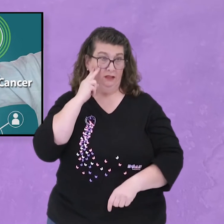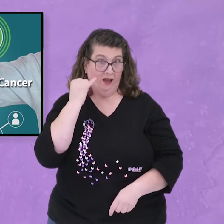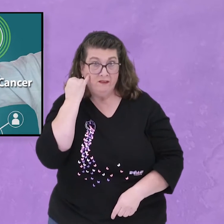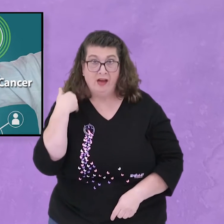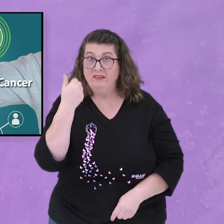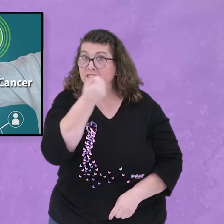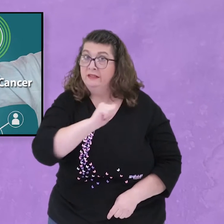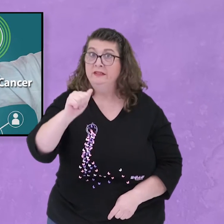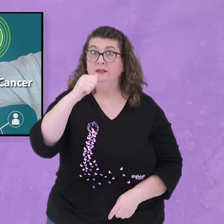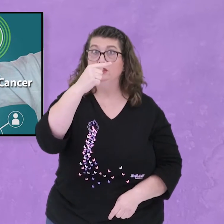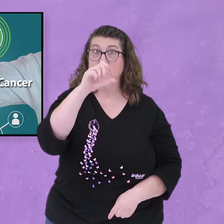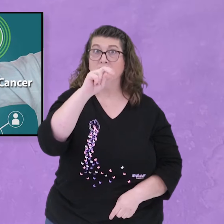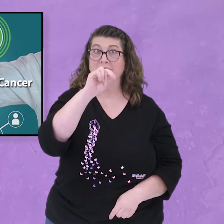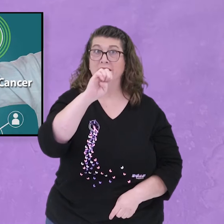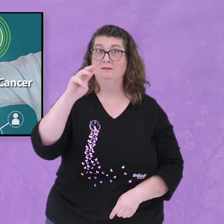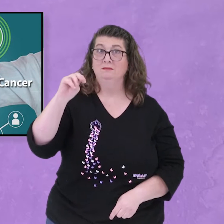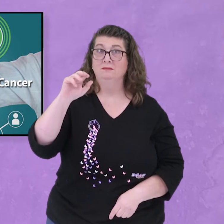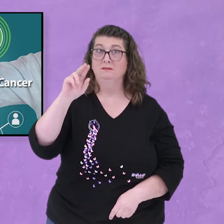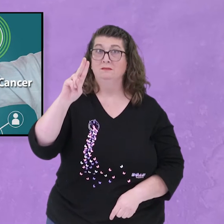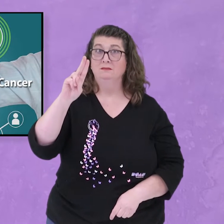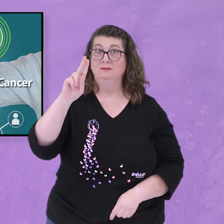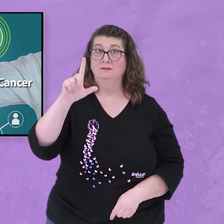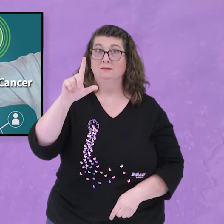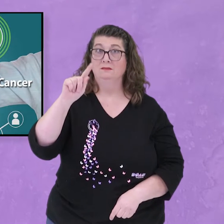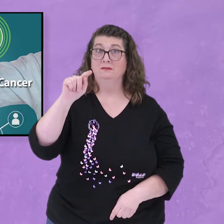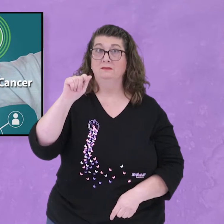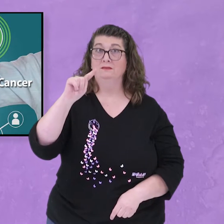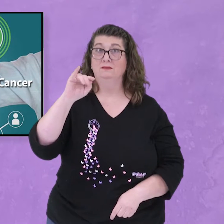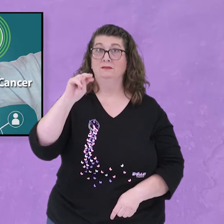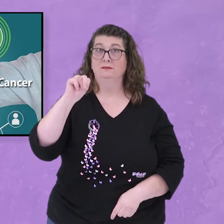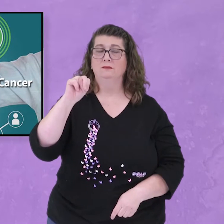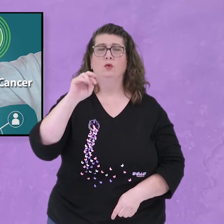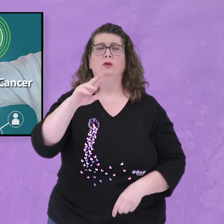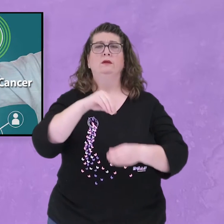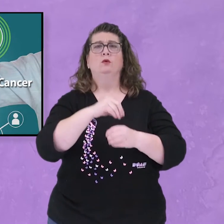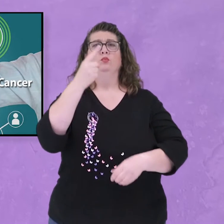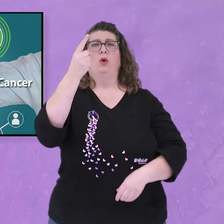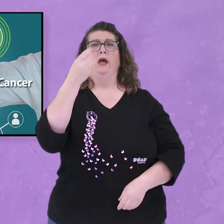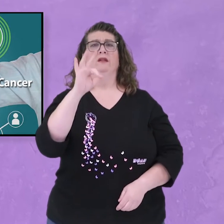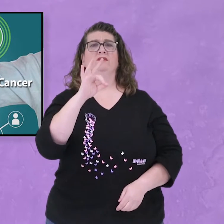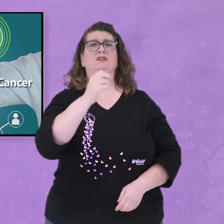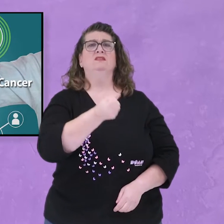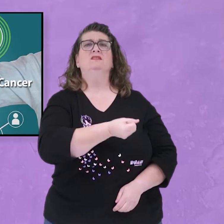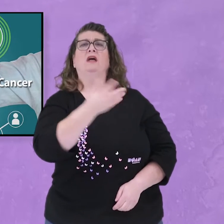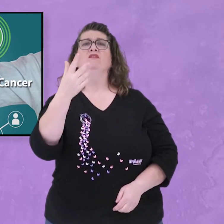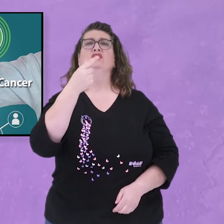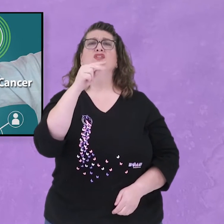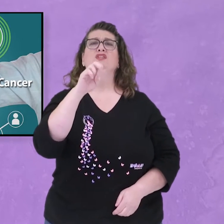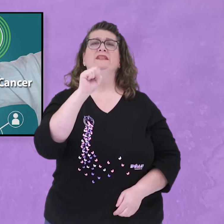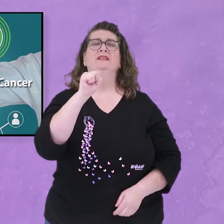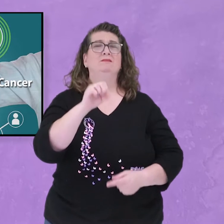This can see if there is a gene mutation in one of several genes,